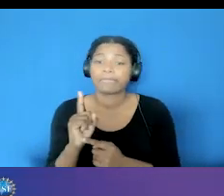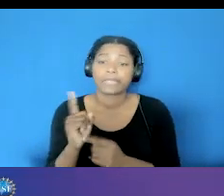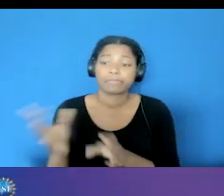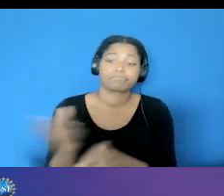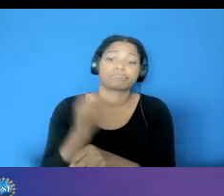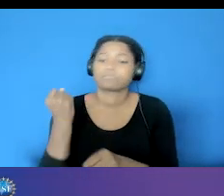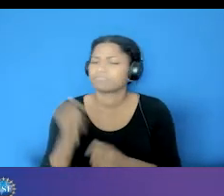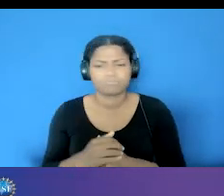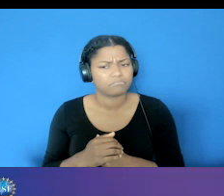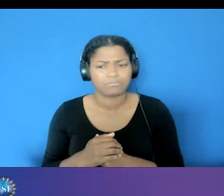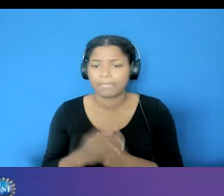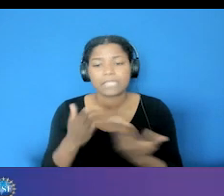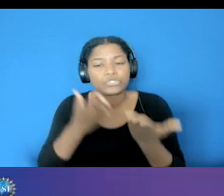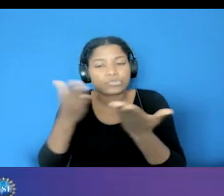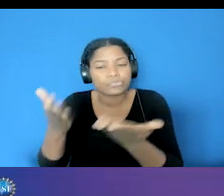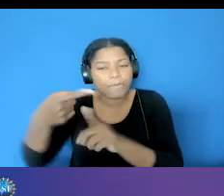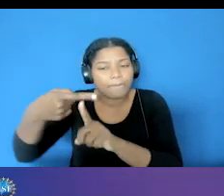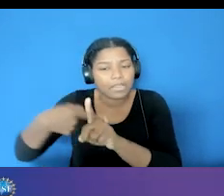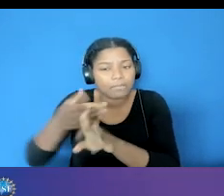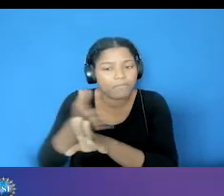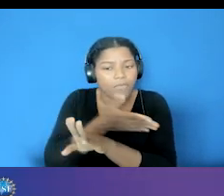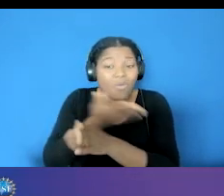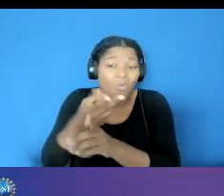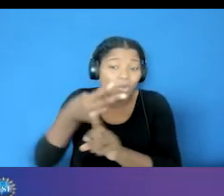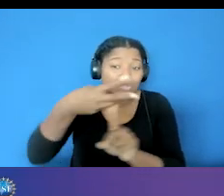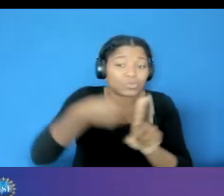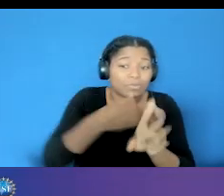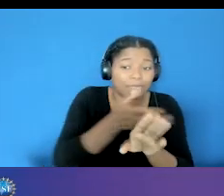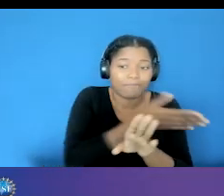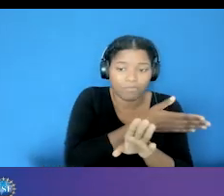I would suggest at least a month, if not more, especially if you're a new organization